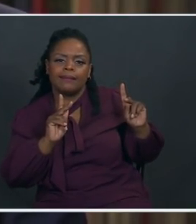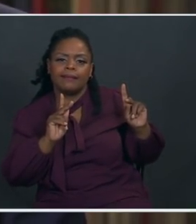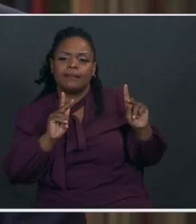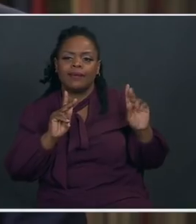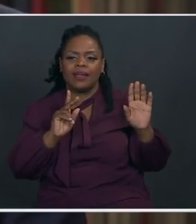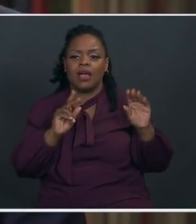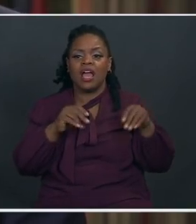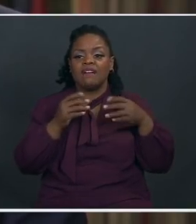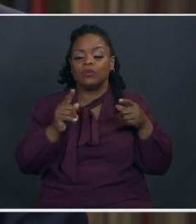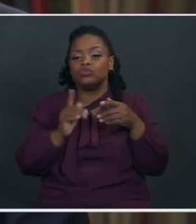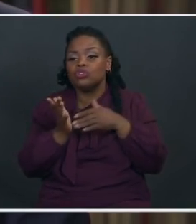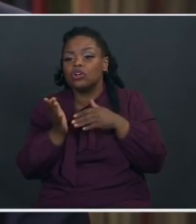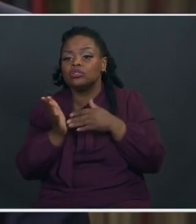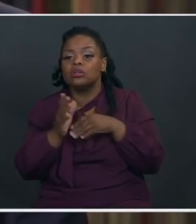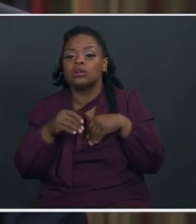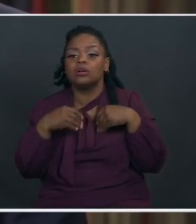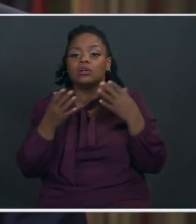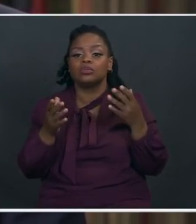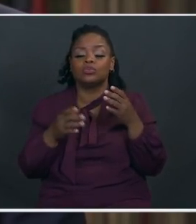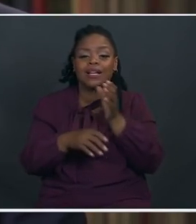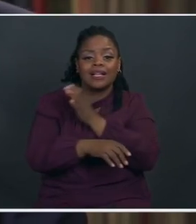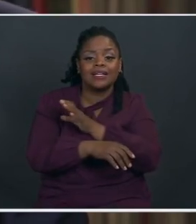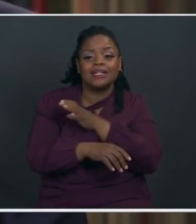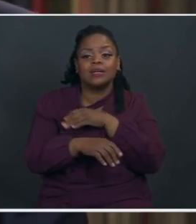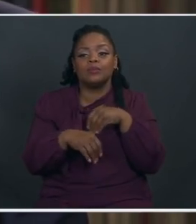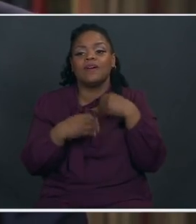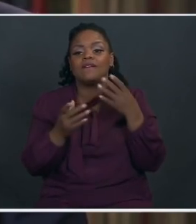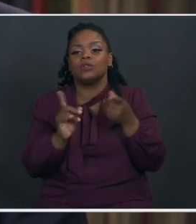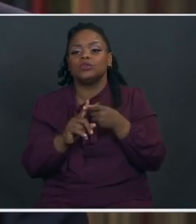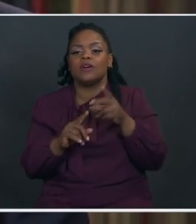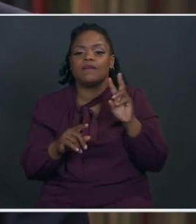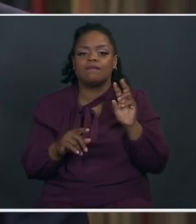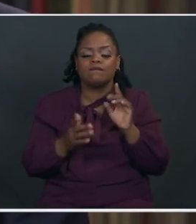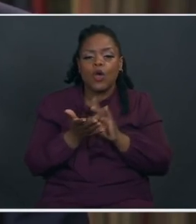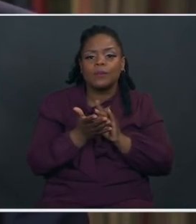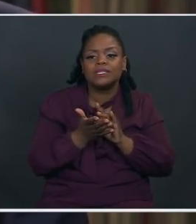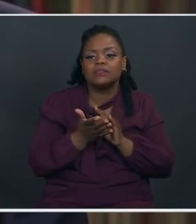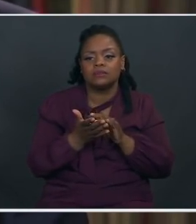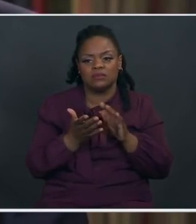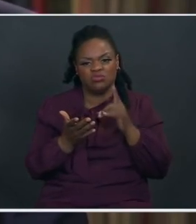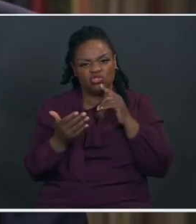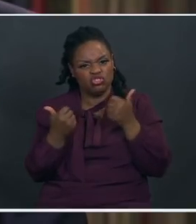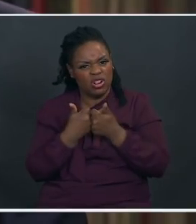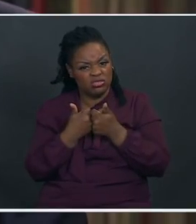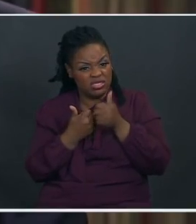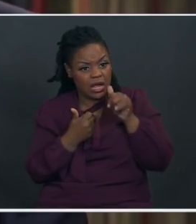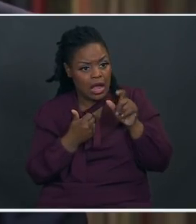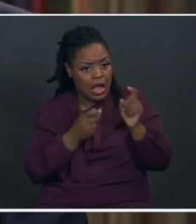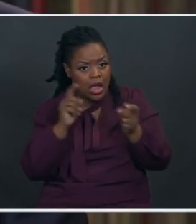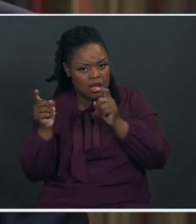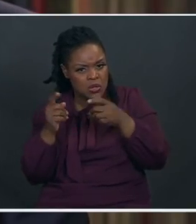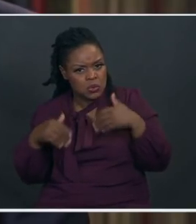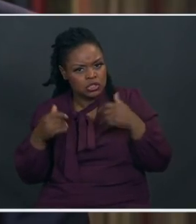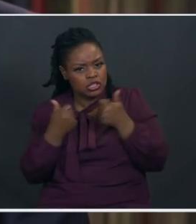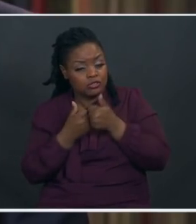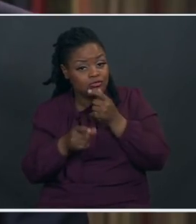and into people's arms. There are many more challenges. So, what we've talked about yesterday, what the President announced was a first step,